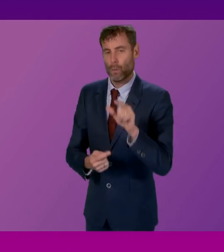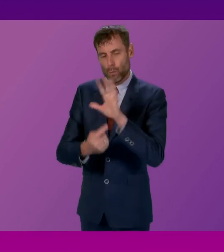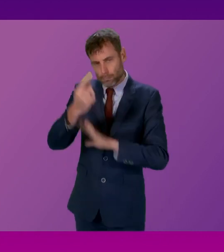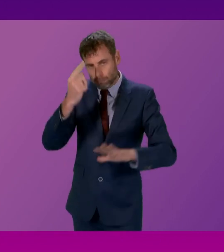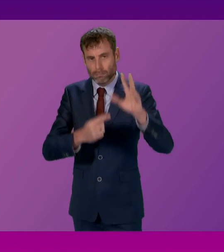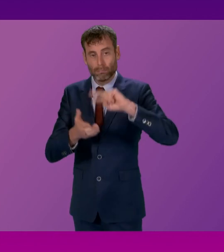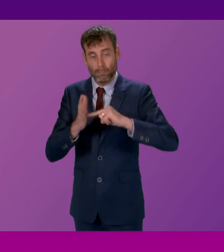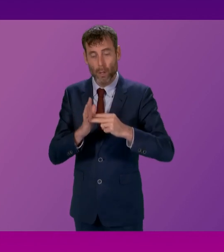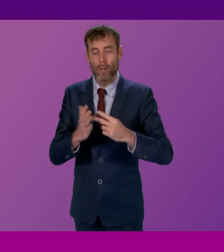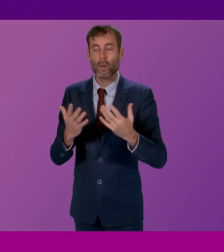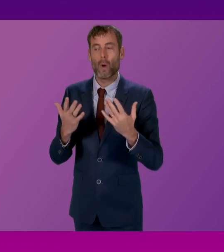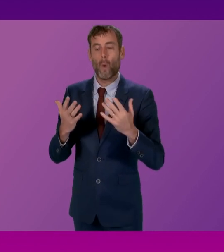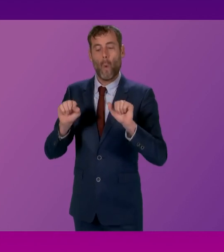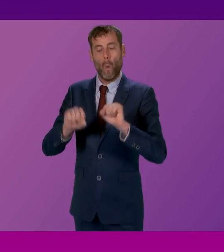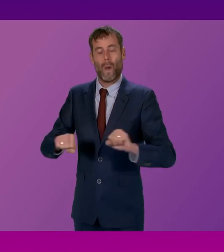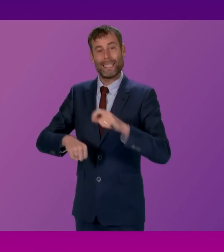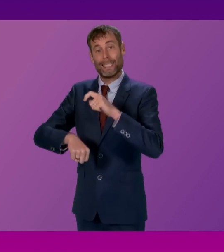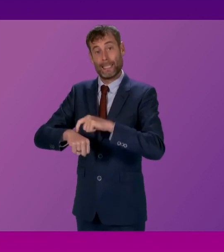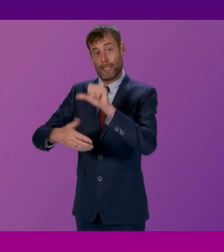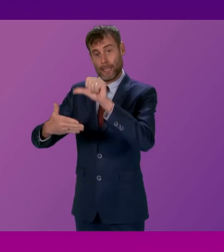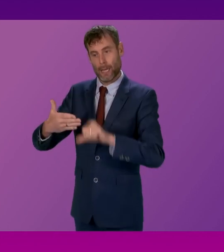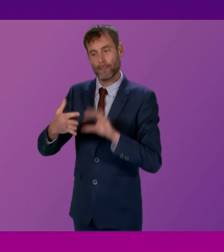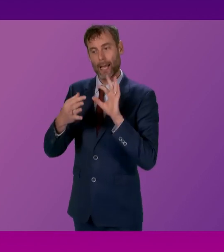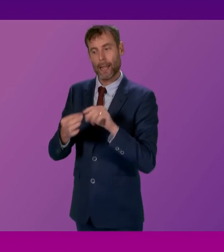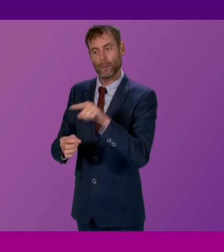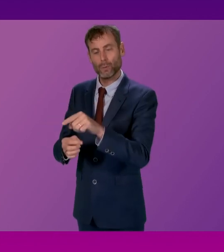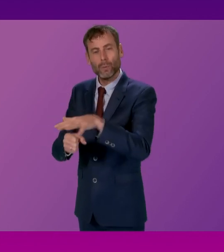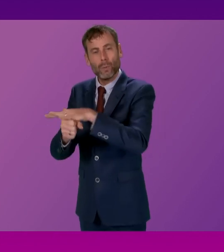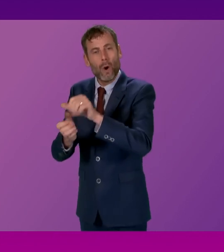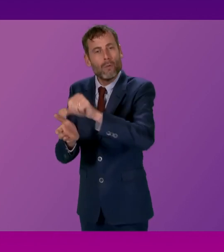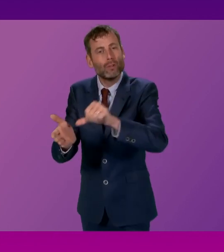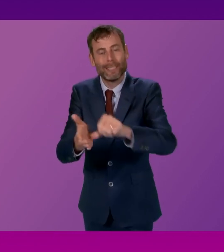Waiting times are not published by individual procedure, but the most recent national statistics